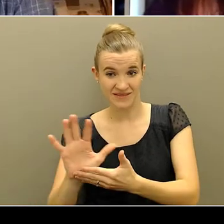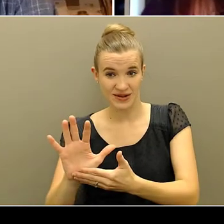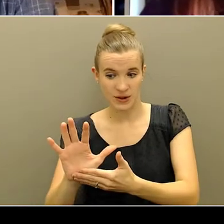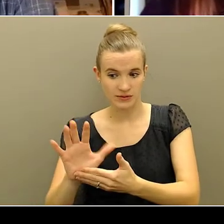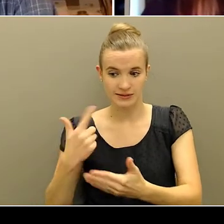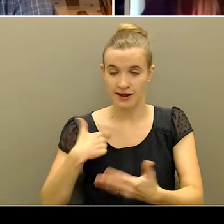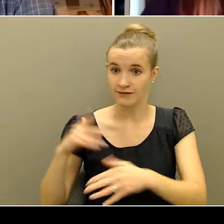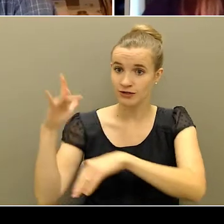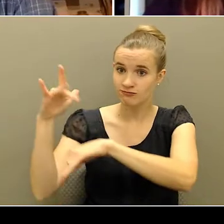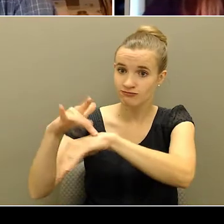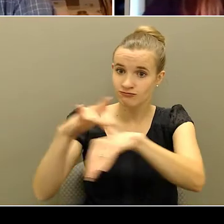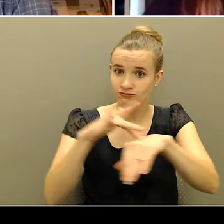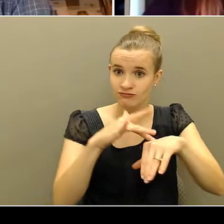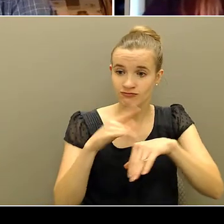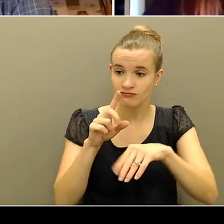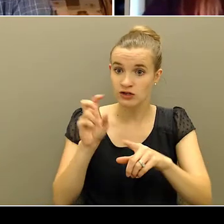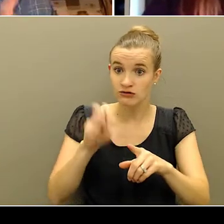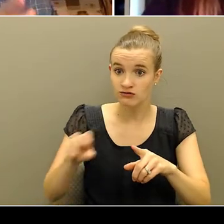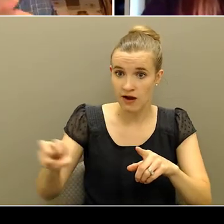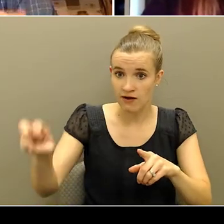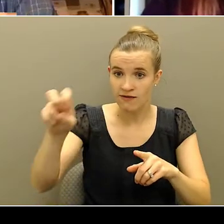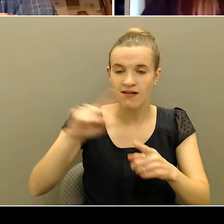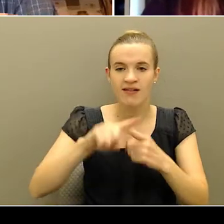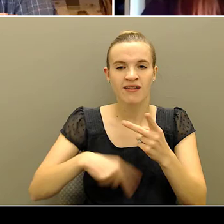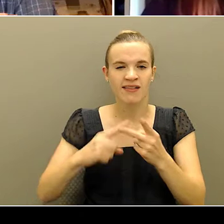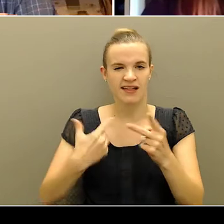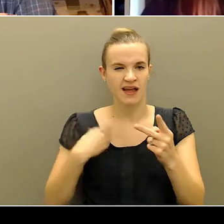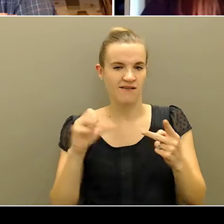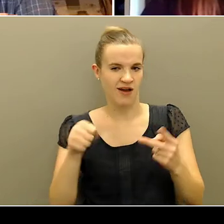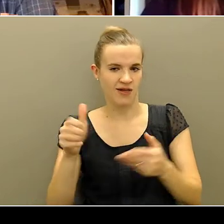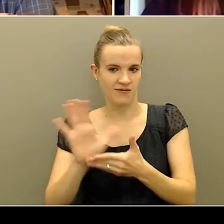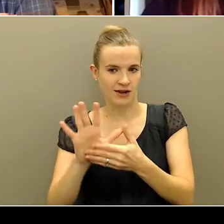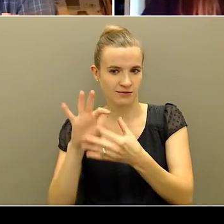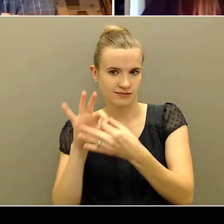as well.